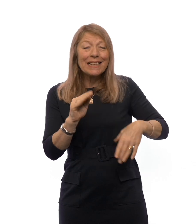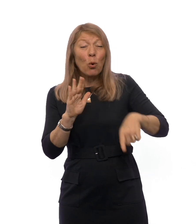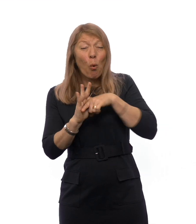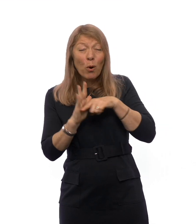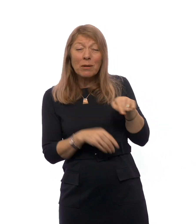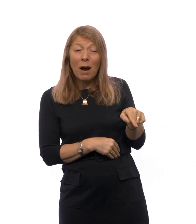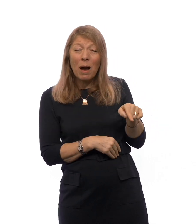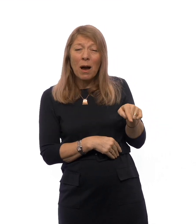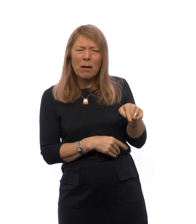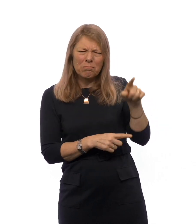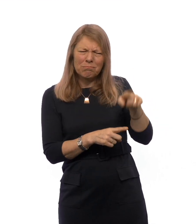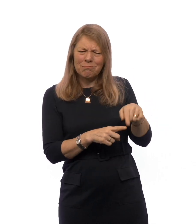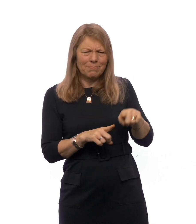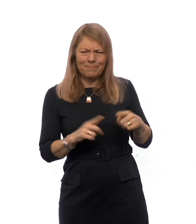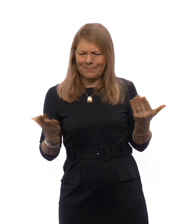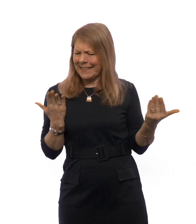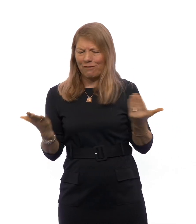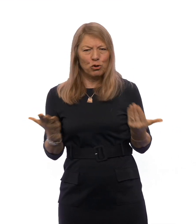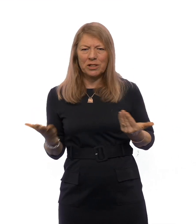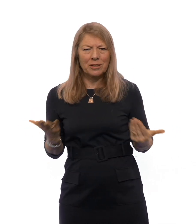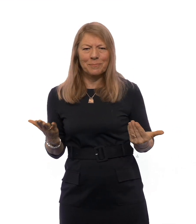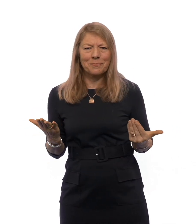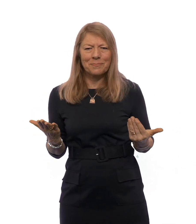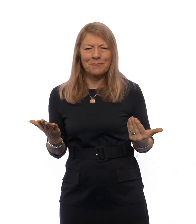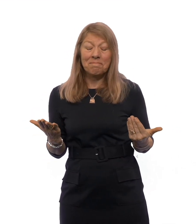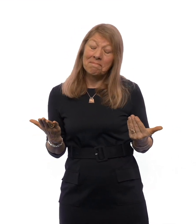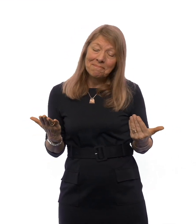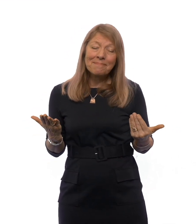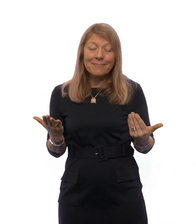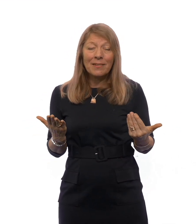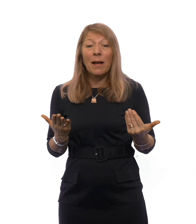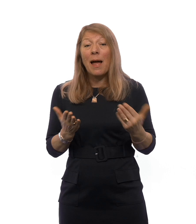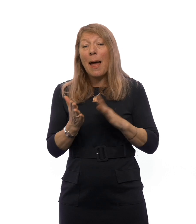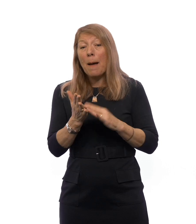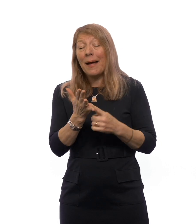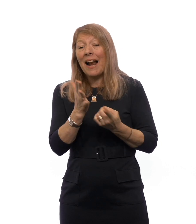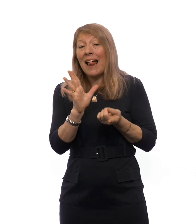Members may wish to ask officials to specify what support the DfC-led cross-departmental